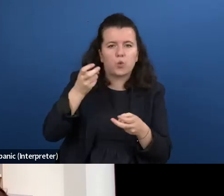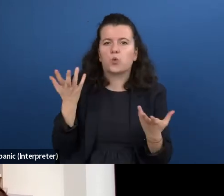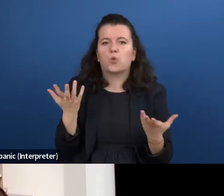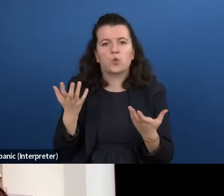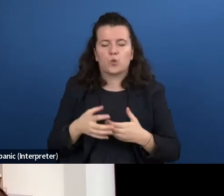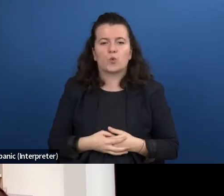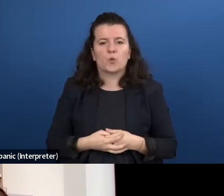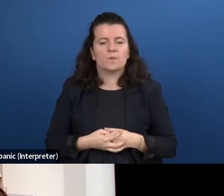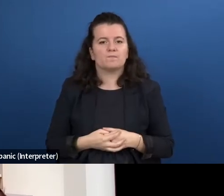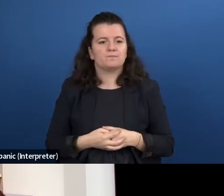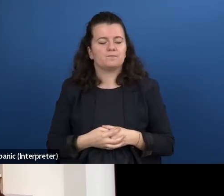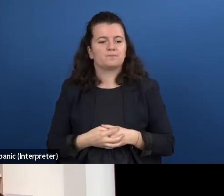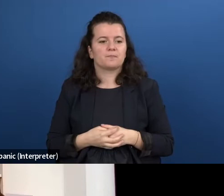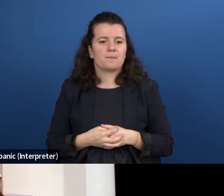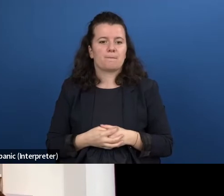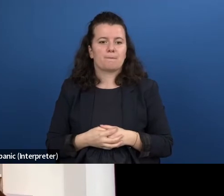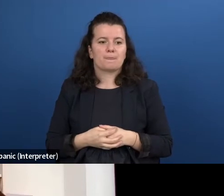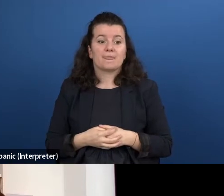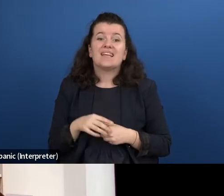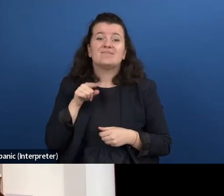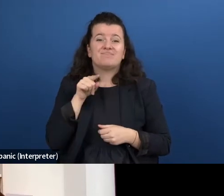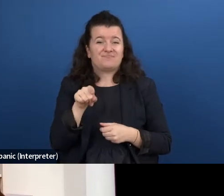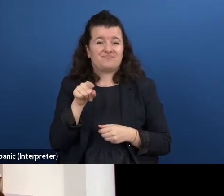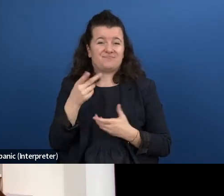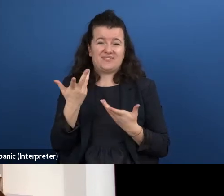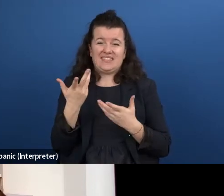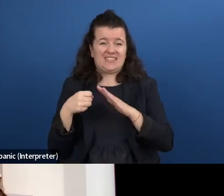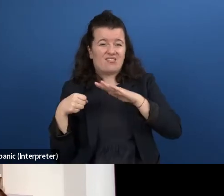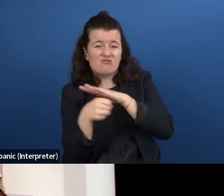It's undetectable and it stigmatizes these girls and women.